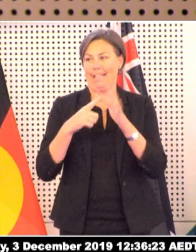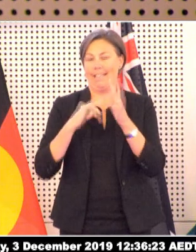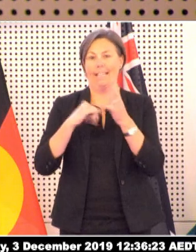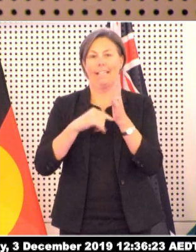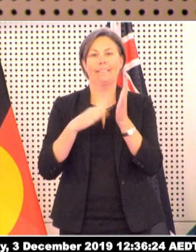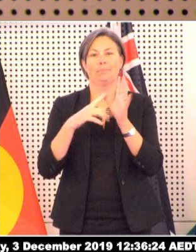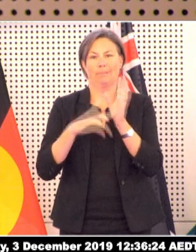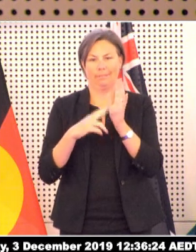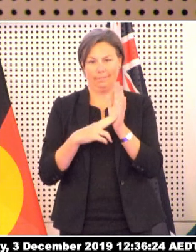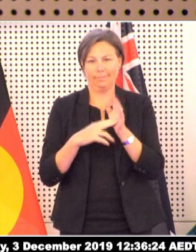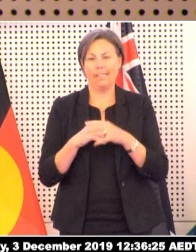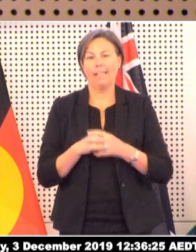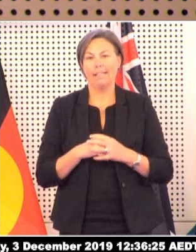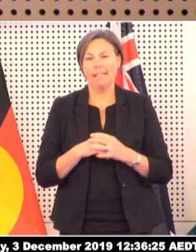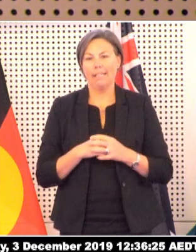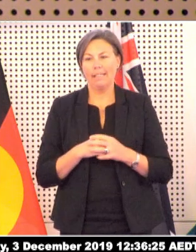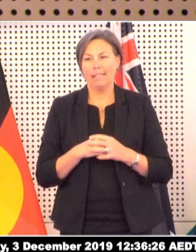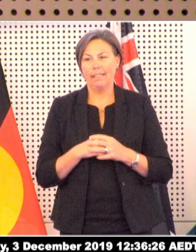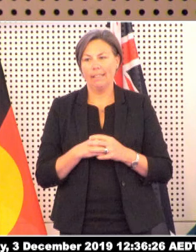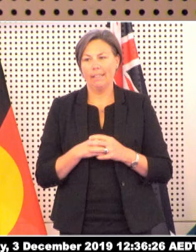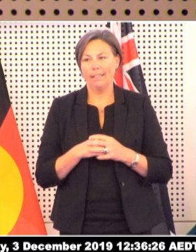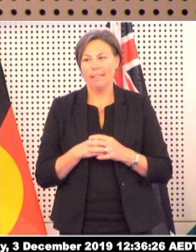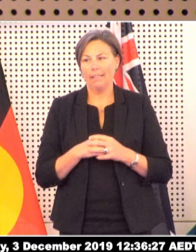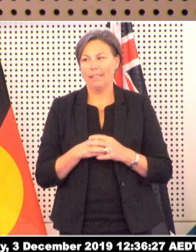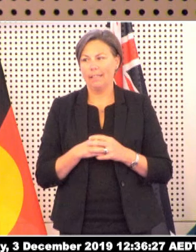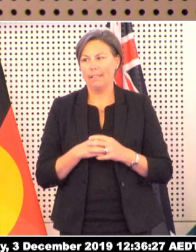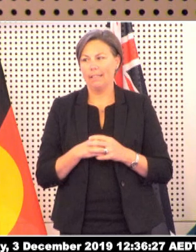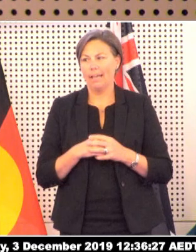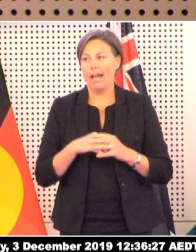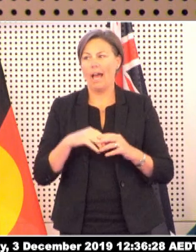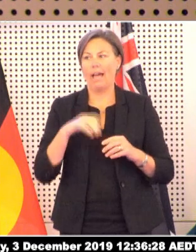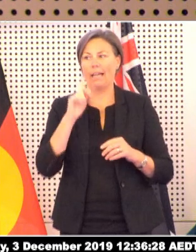at the Convention Centre during the course of the day the wafts of the doughnuts made